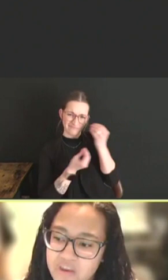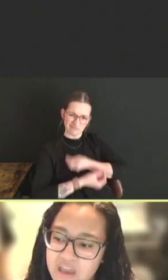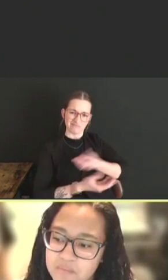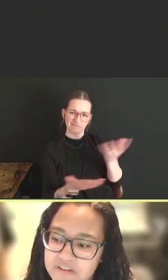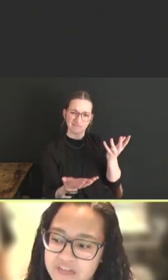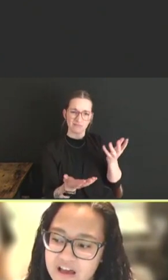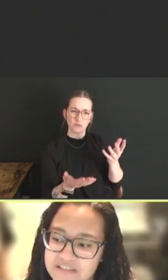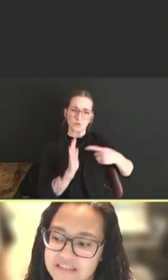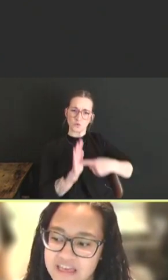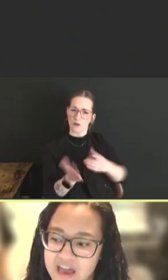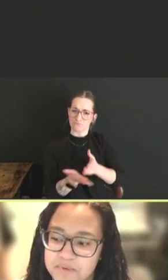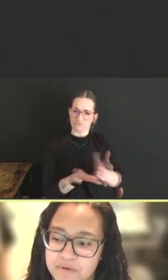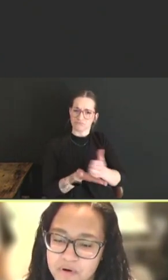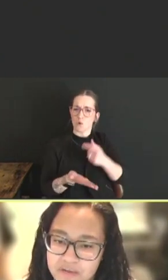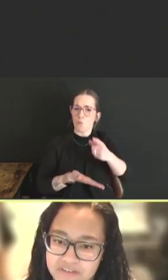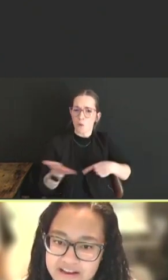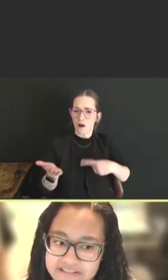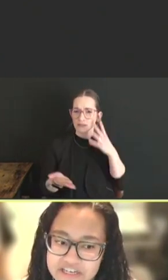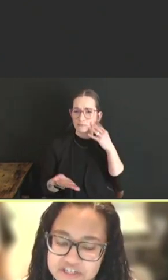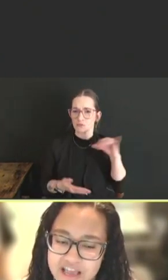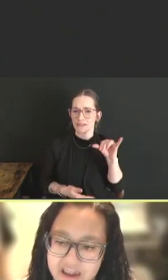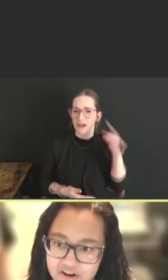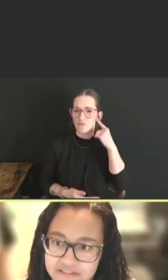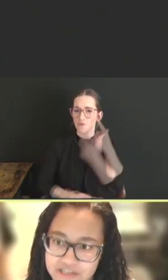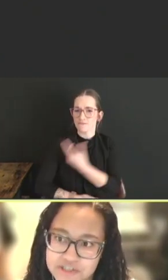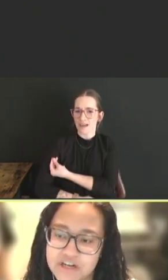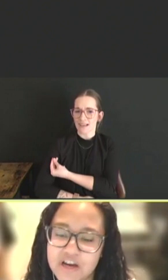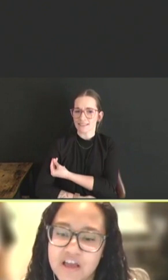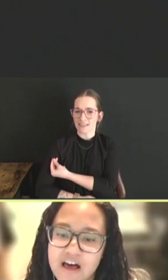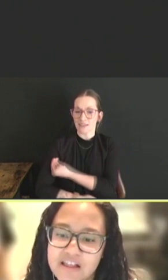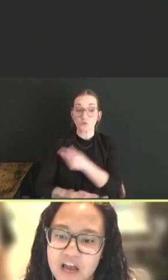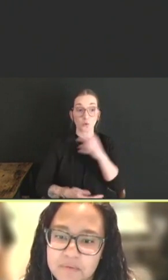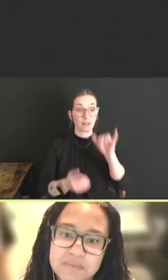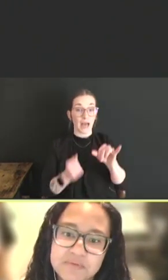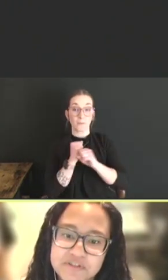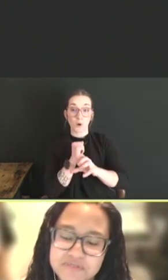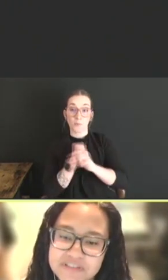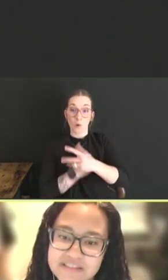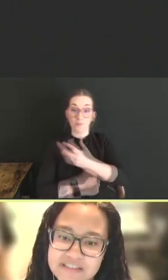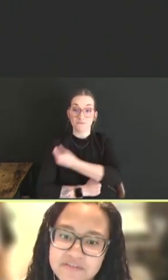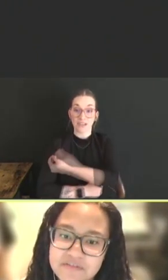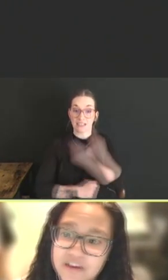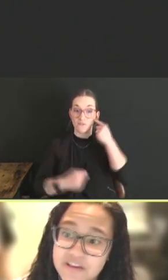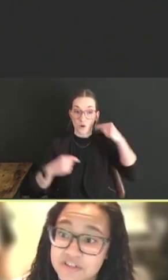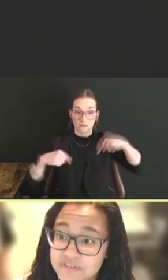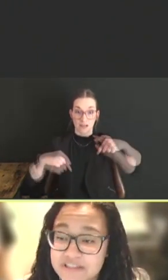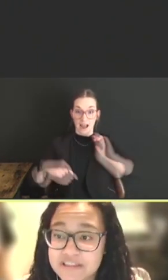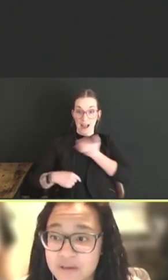and we found that promoting vaccination at our center allowed people to receive a service that